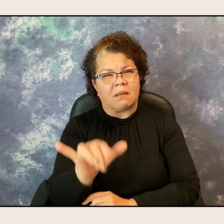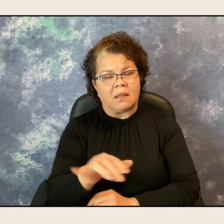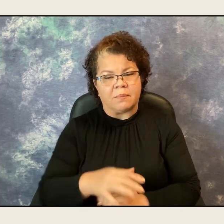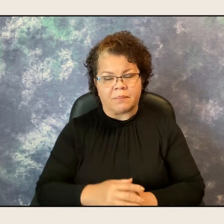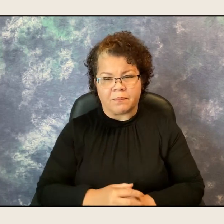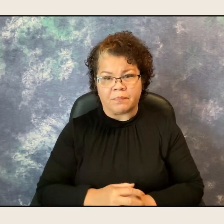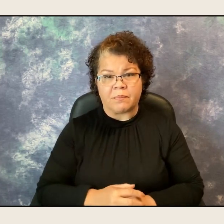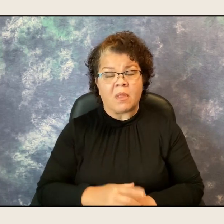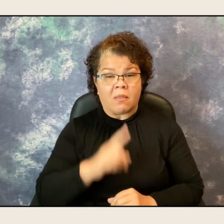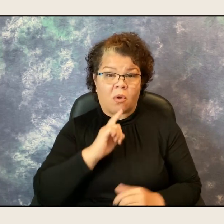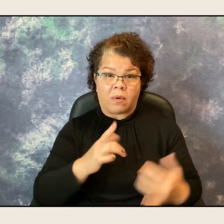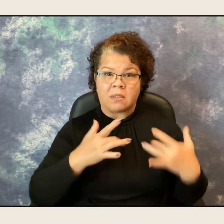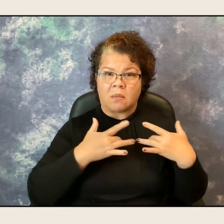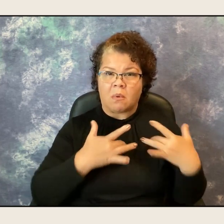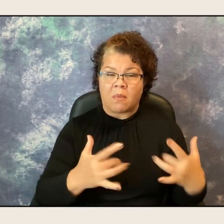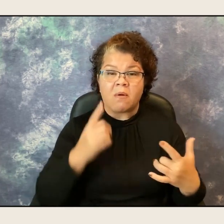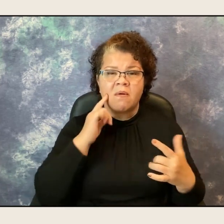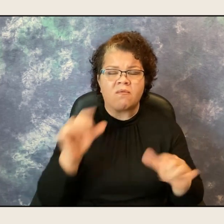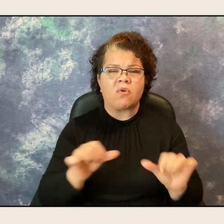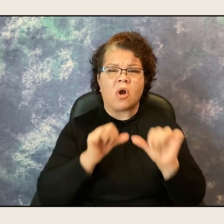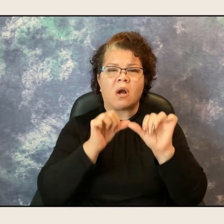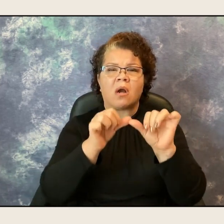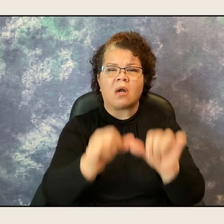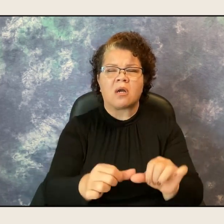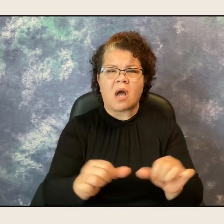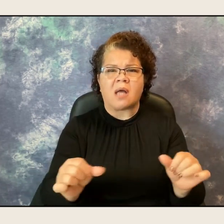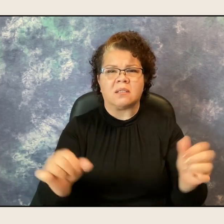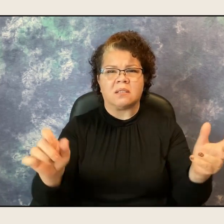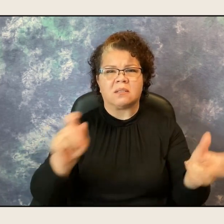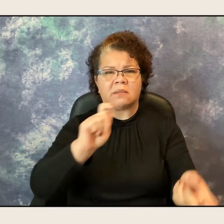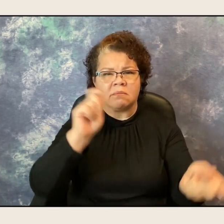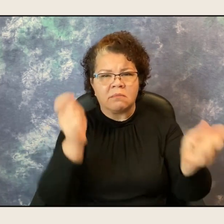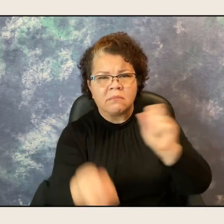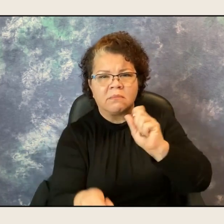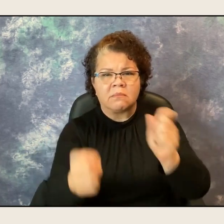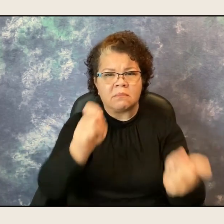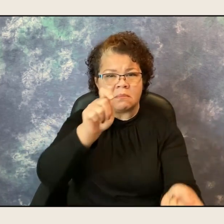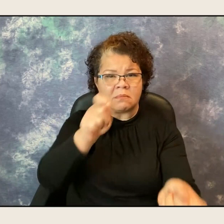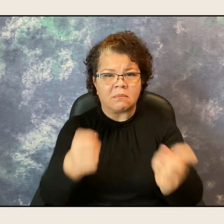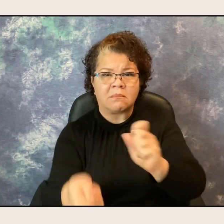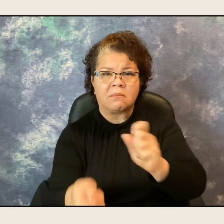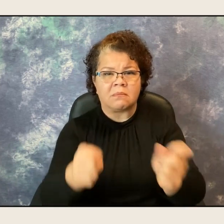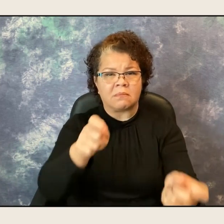for the constant unmaking of the world. And perhaps it is the job of the artist